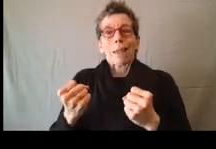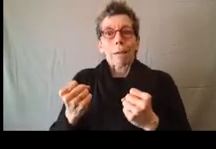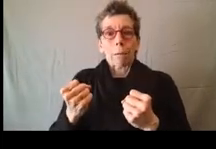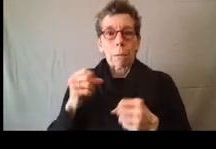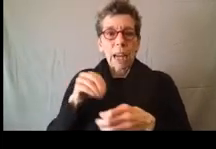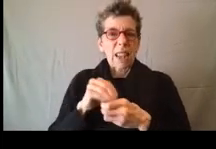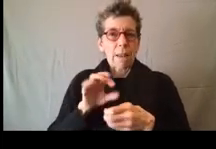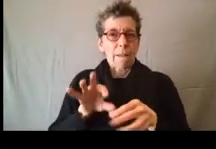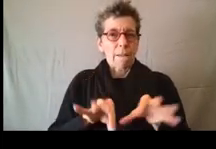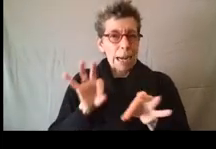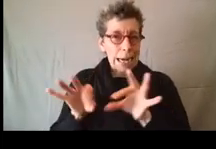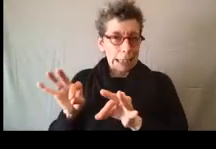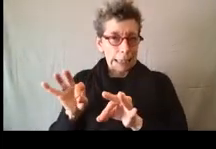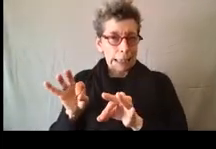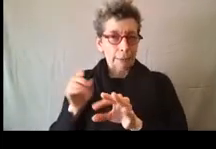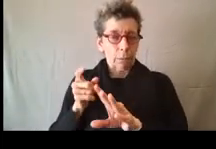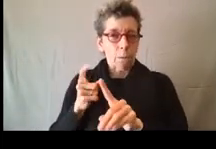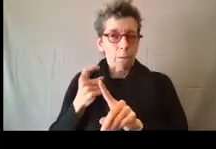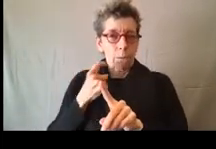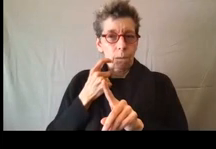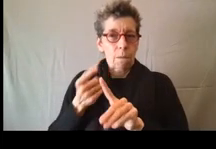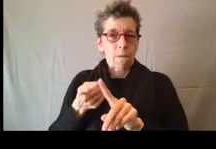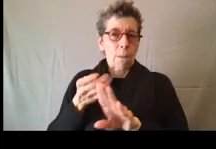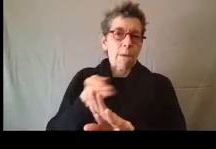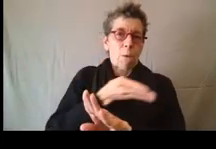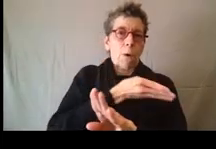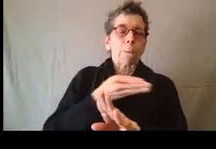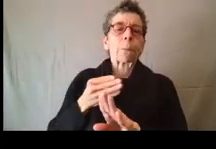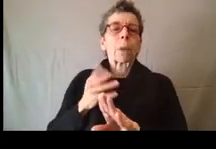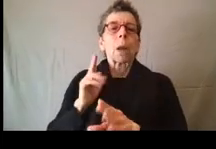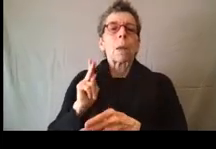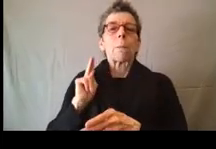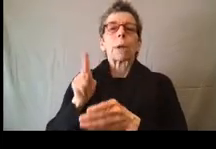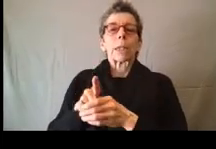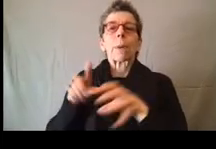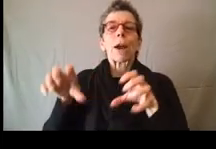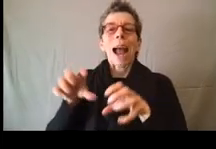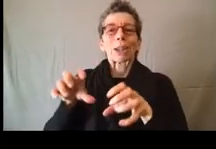points I mentioned. The participatory action process we used, it used the standardized